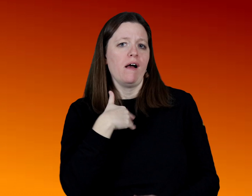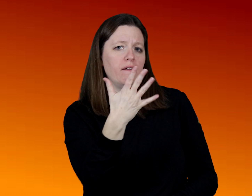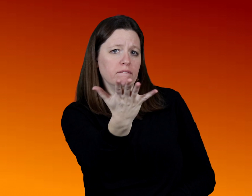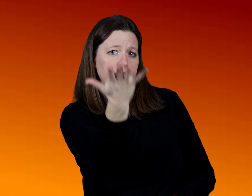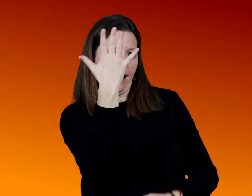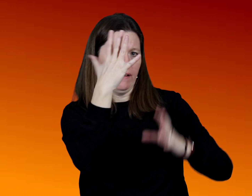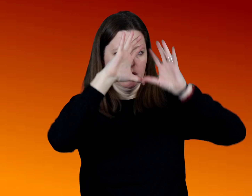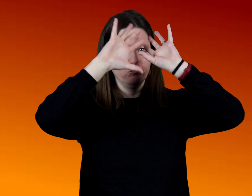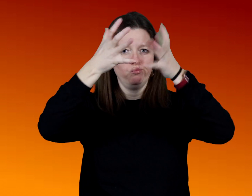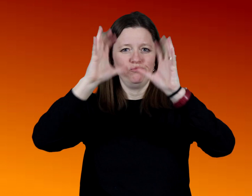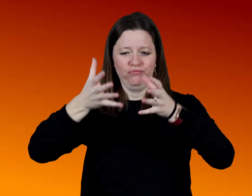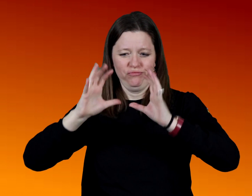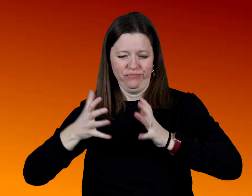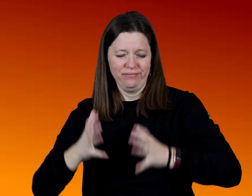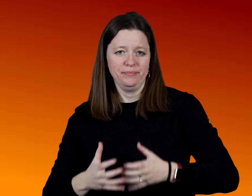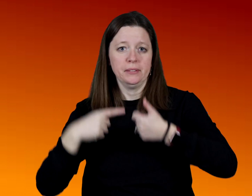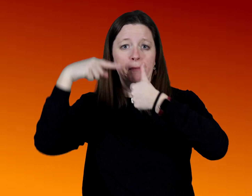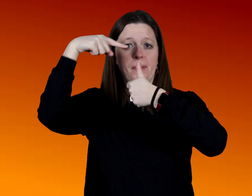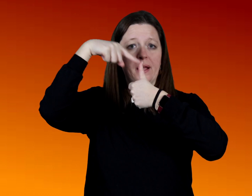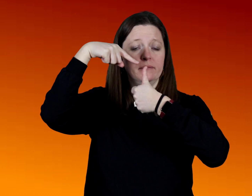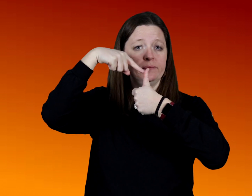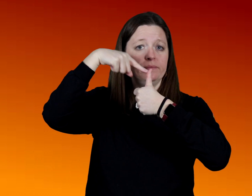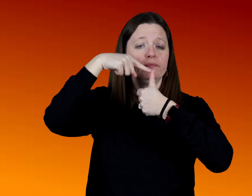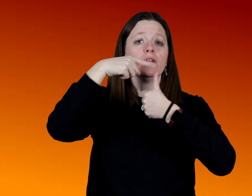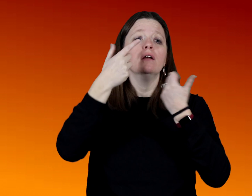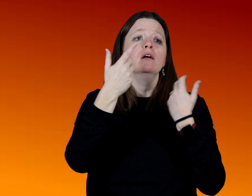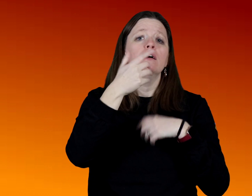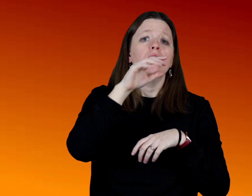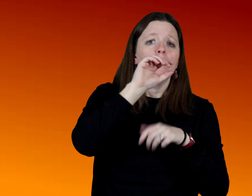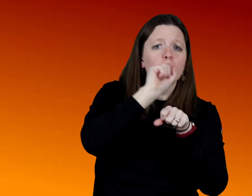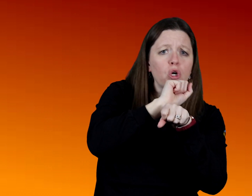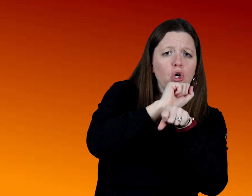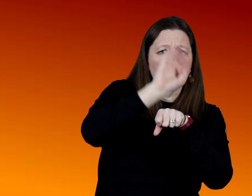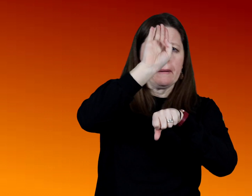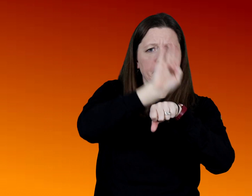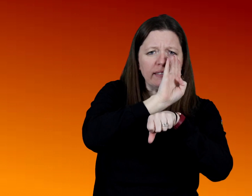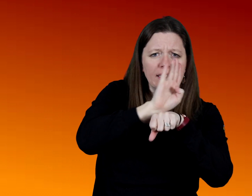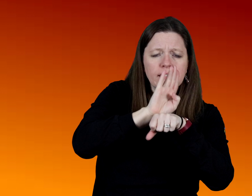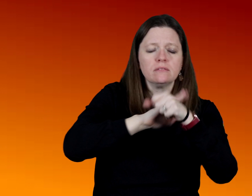This feature has 5 separate categories which are, work/business,